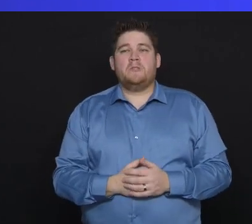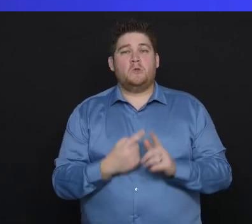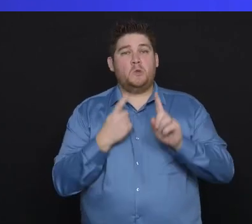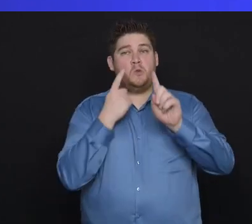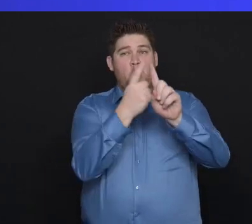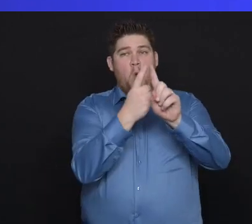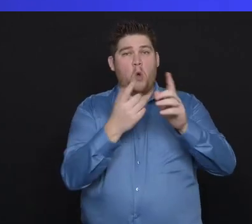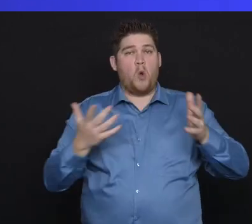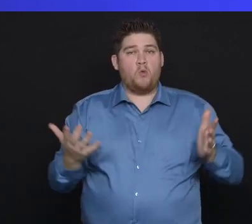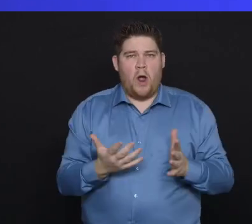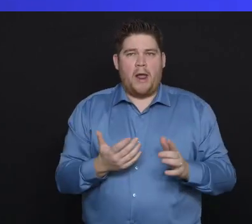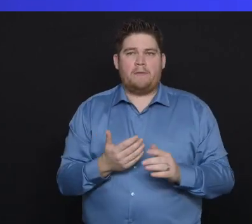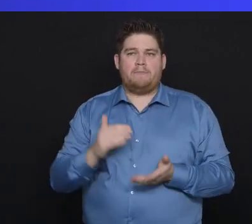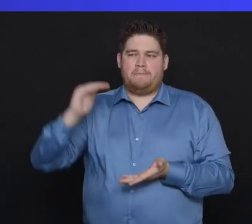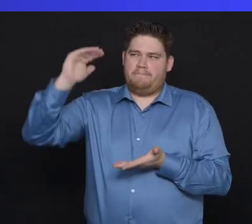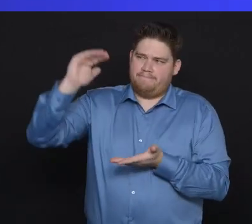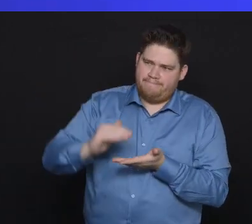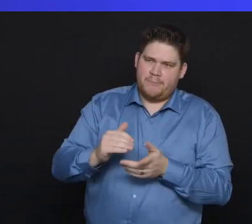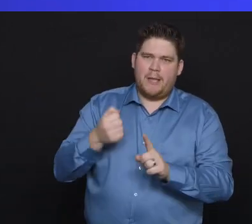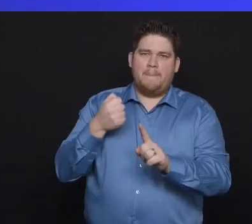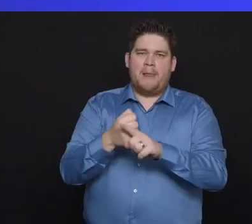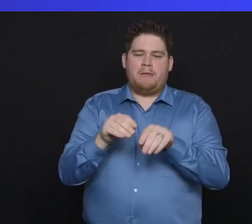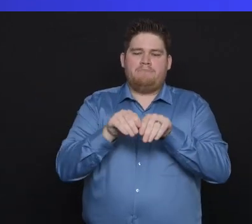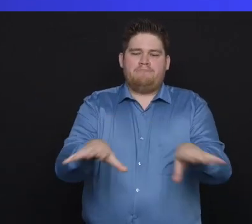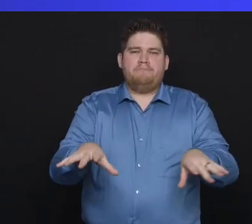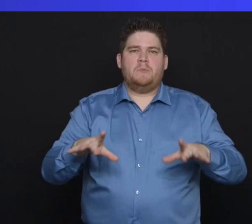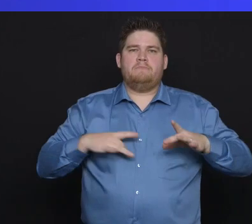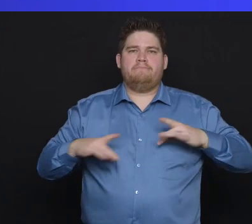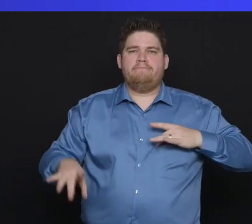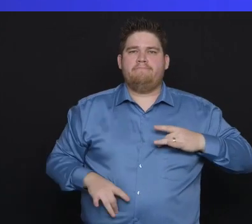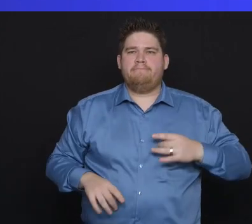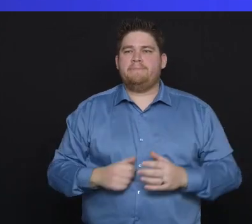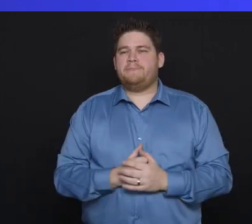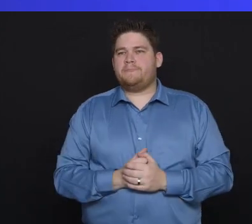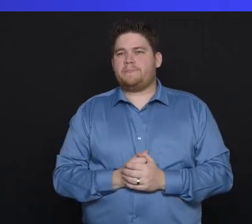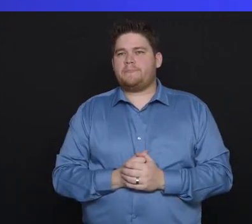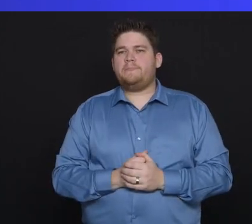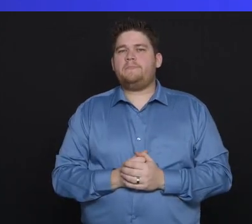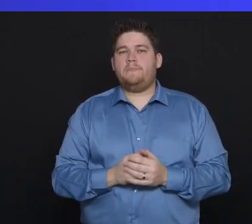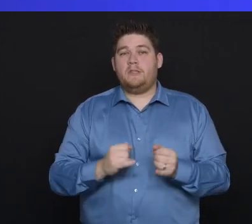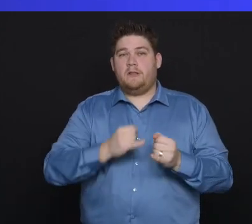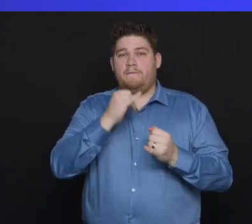Last question comes from Marie Brook. Thanks for all this